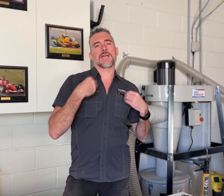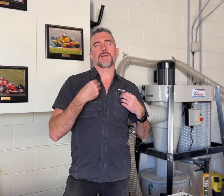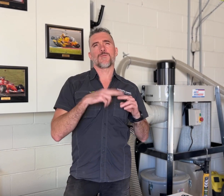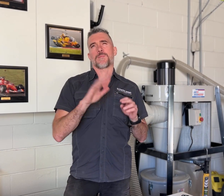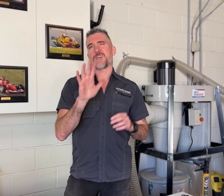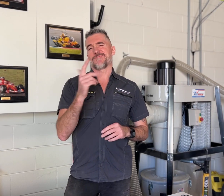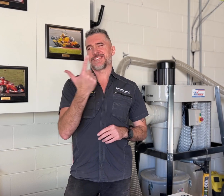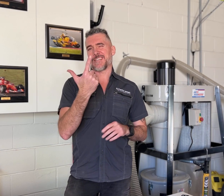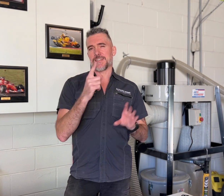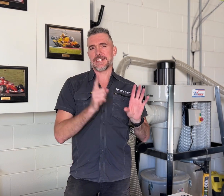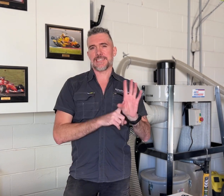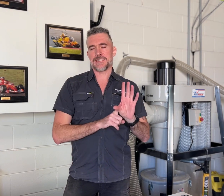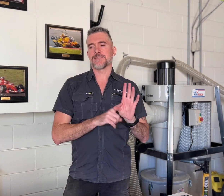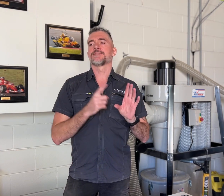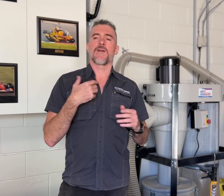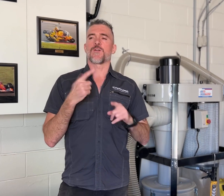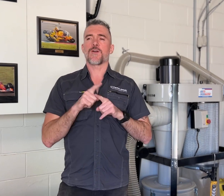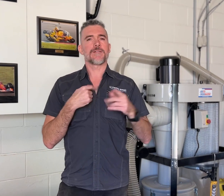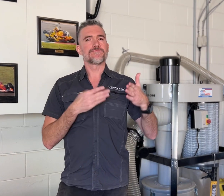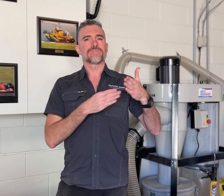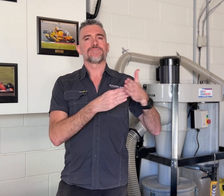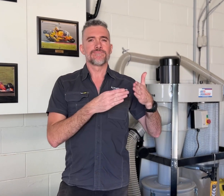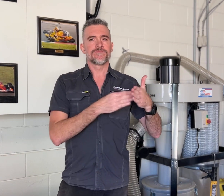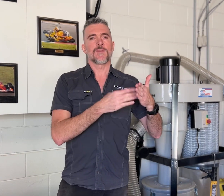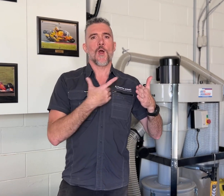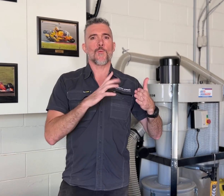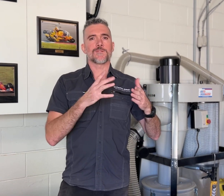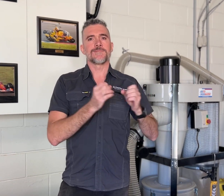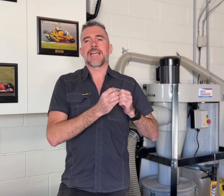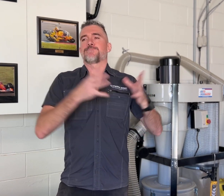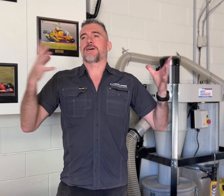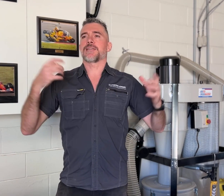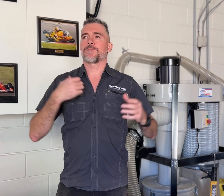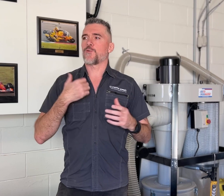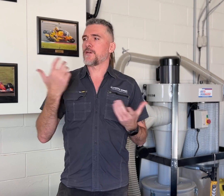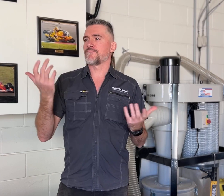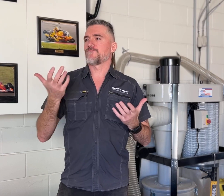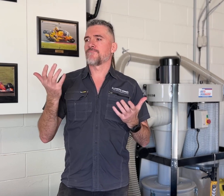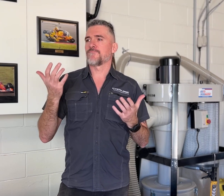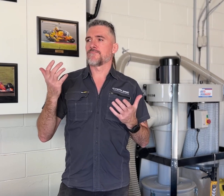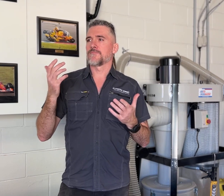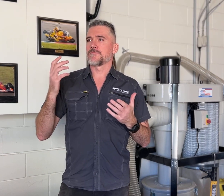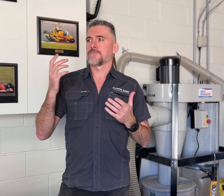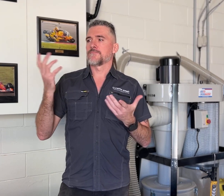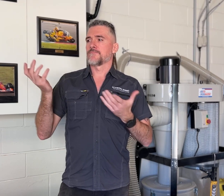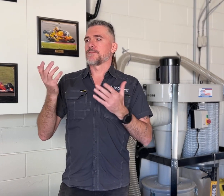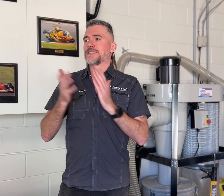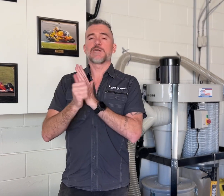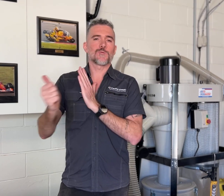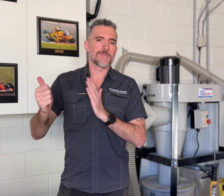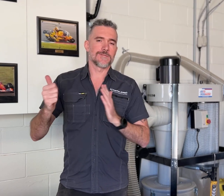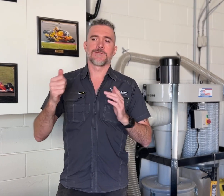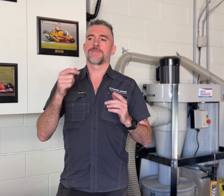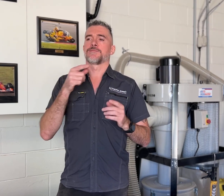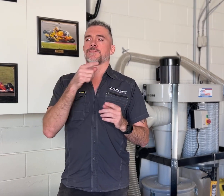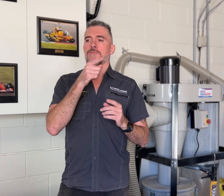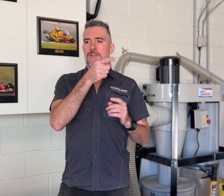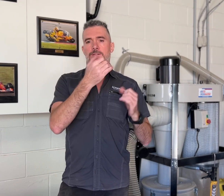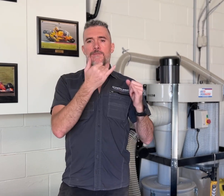So I worked for a company for 17 odd years but I felt constricted there. I wanted to expand and utilise the skills that I had.